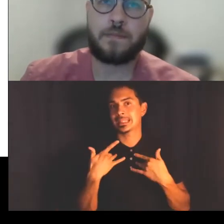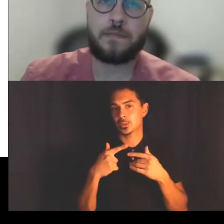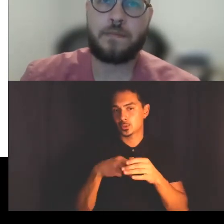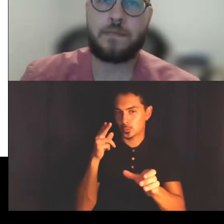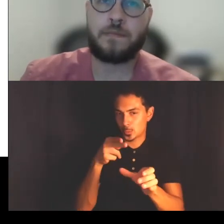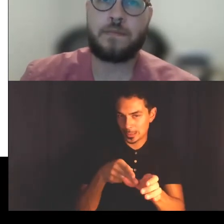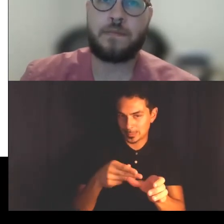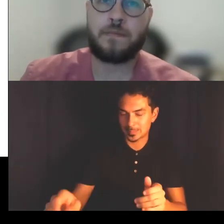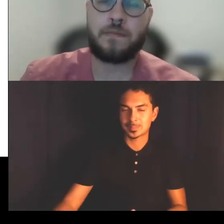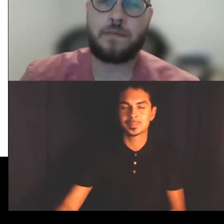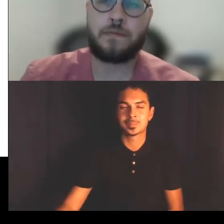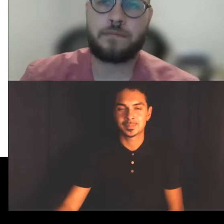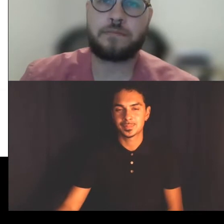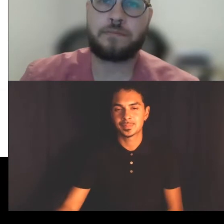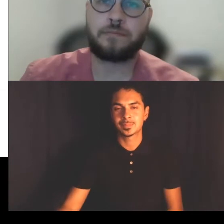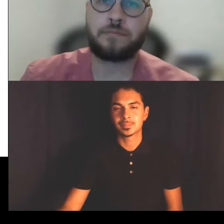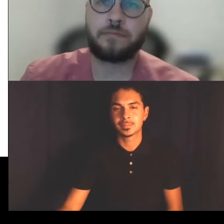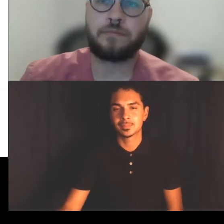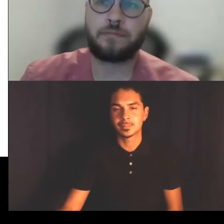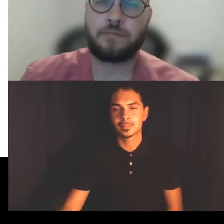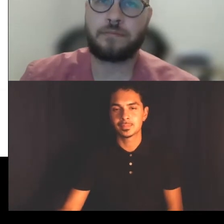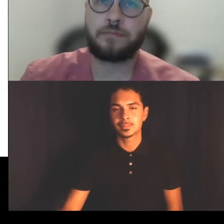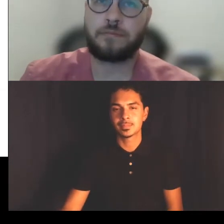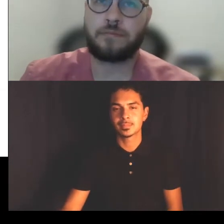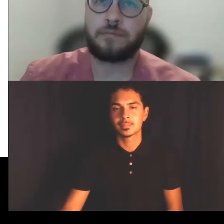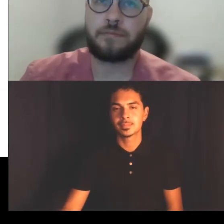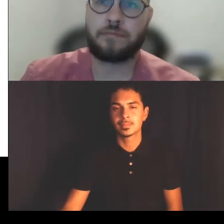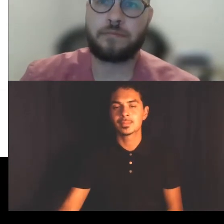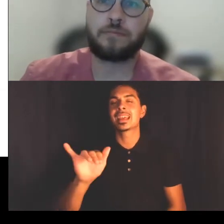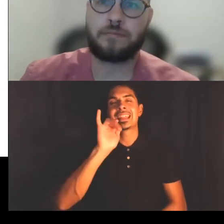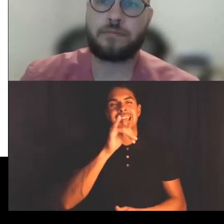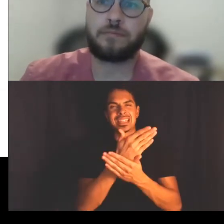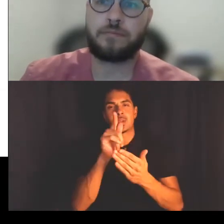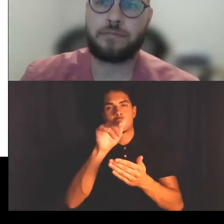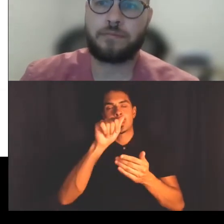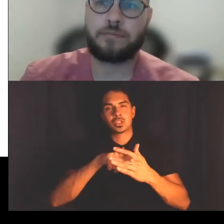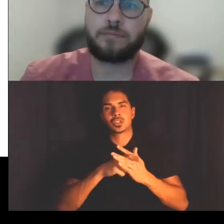So that's definitely something that you start looking into.